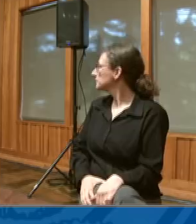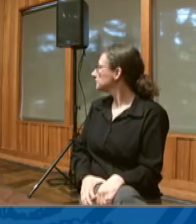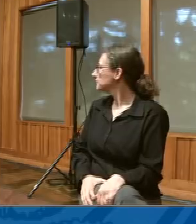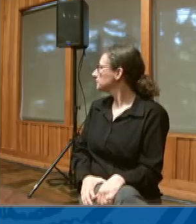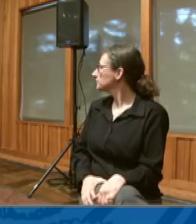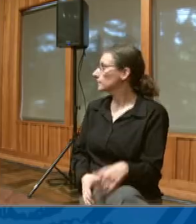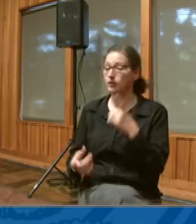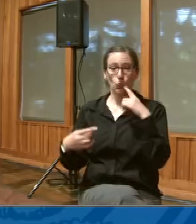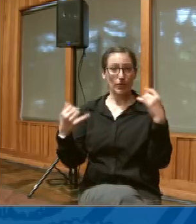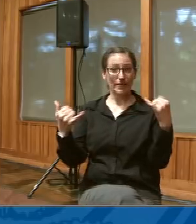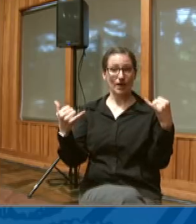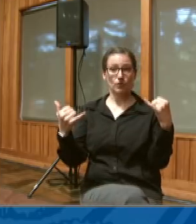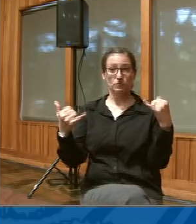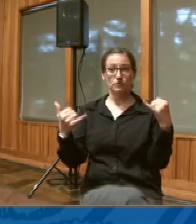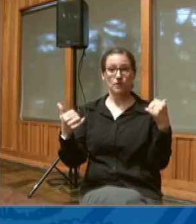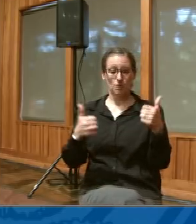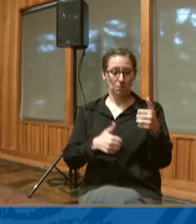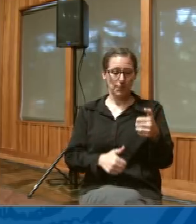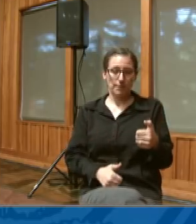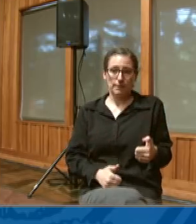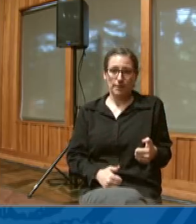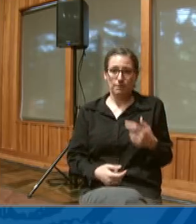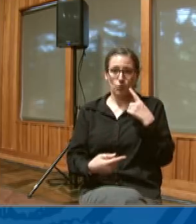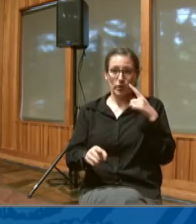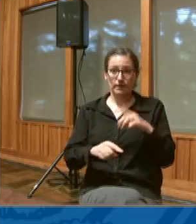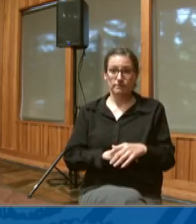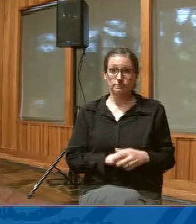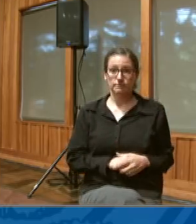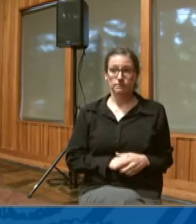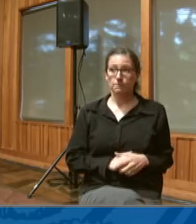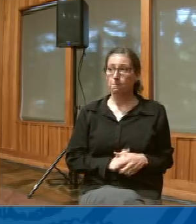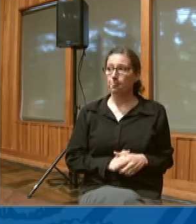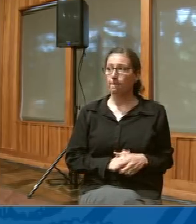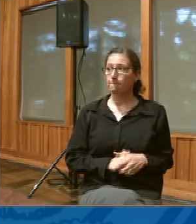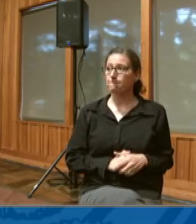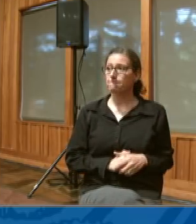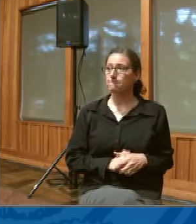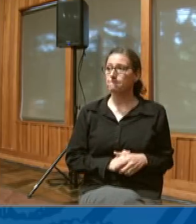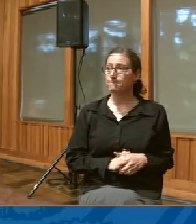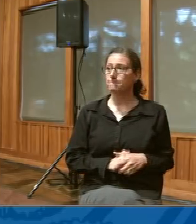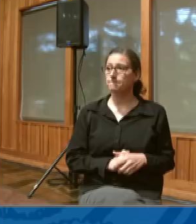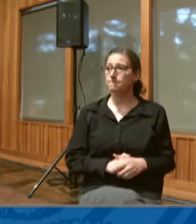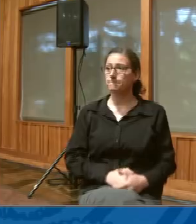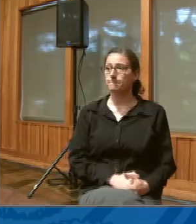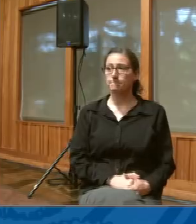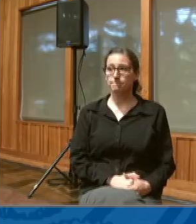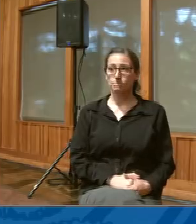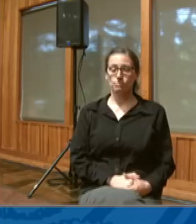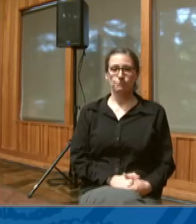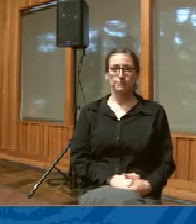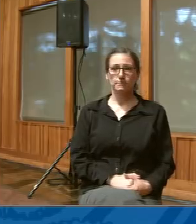NOW. TRY IT NOW. NO? IS IT